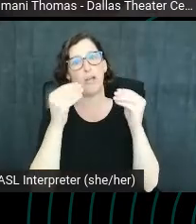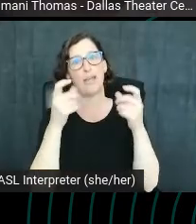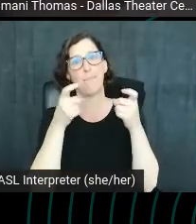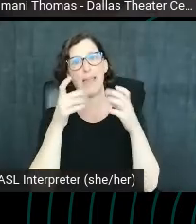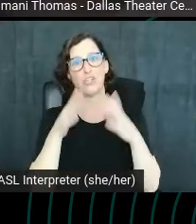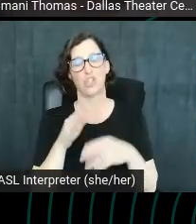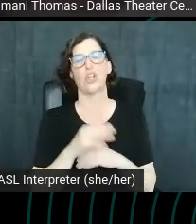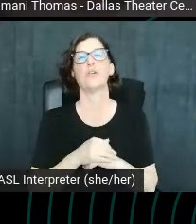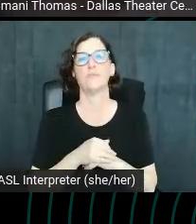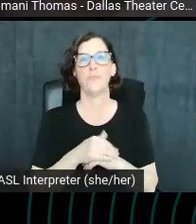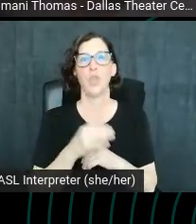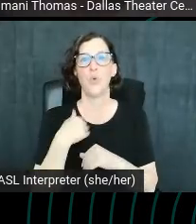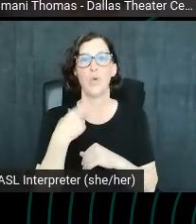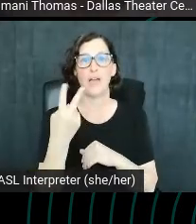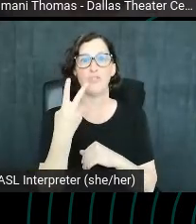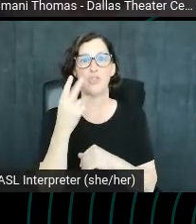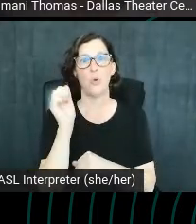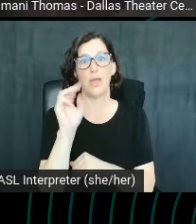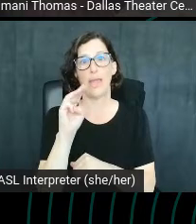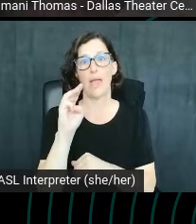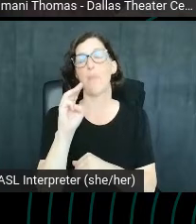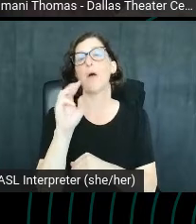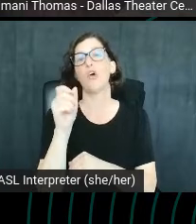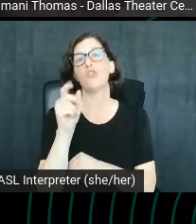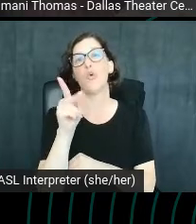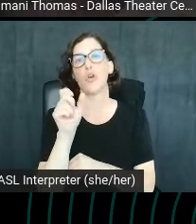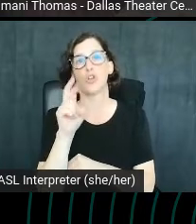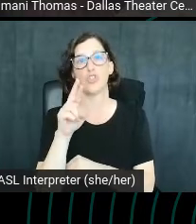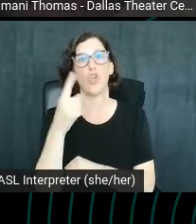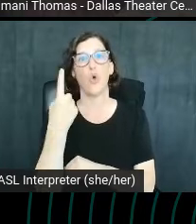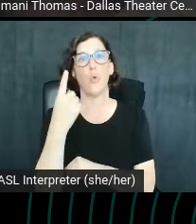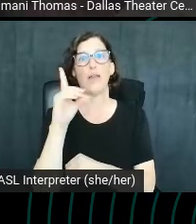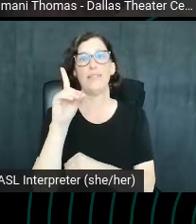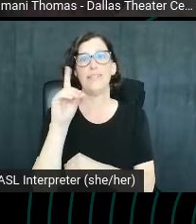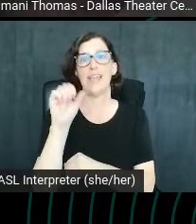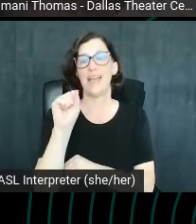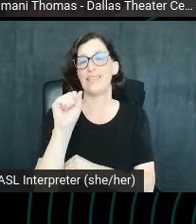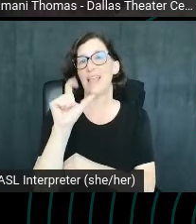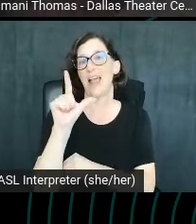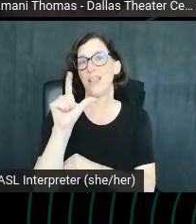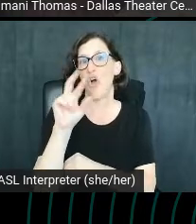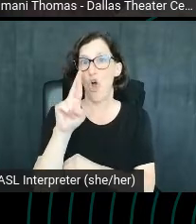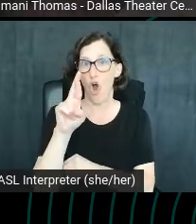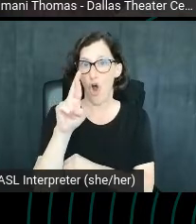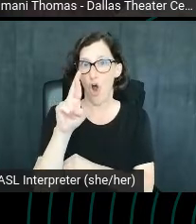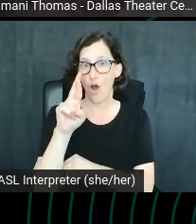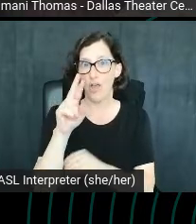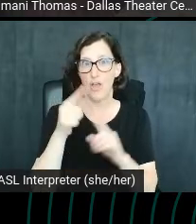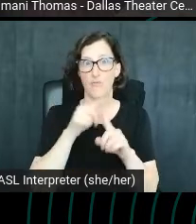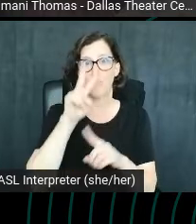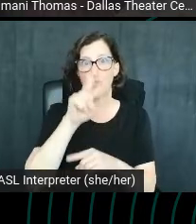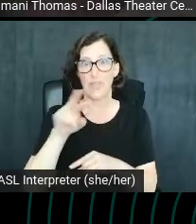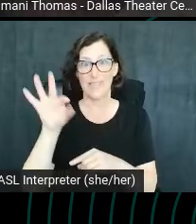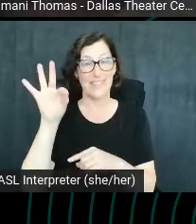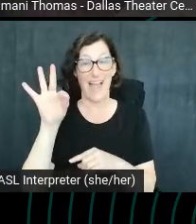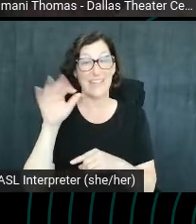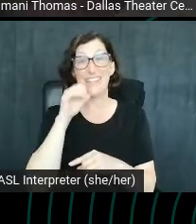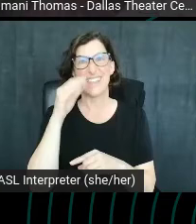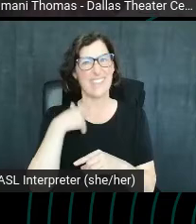We have two camcorders, one DSLR that was released in 2009 and has none of the helpful features of modern cameras,